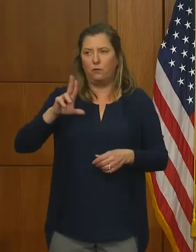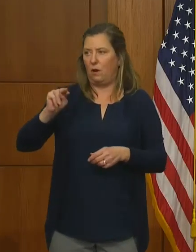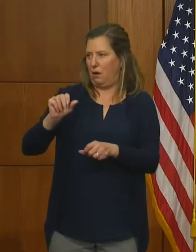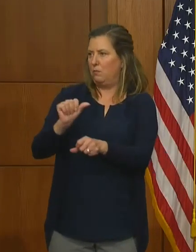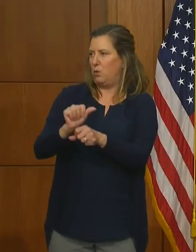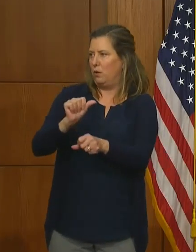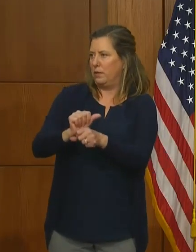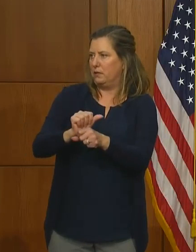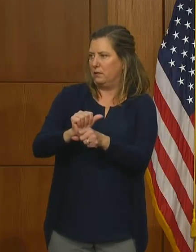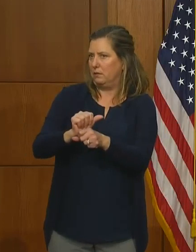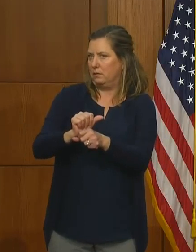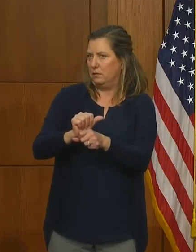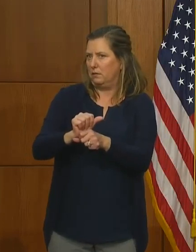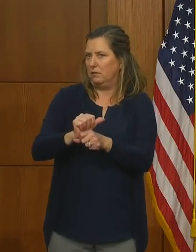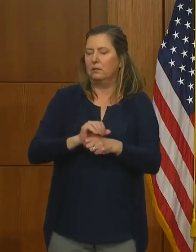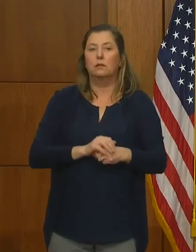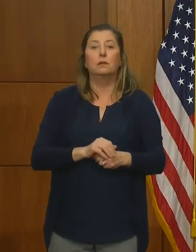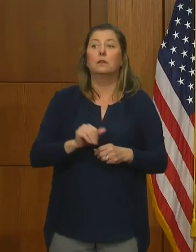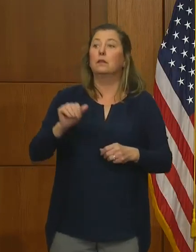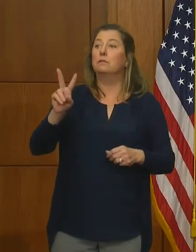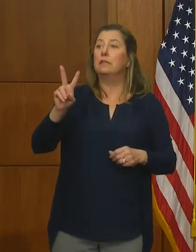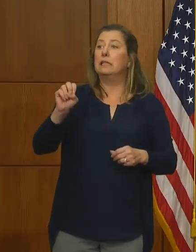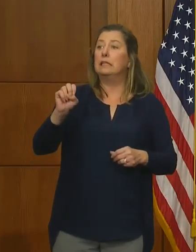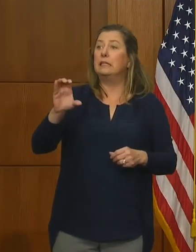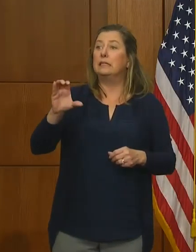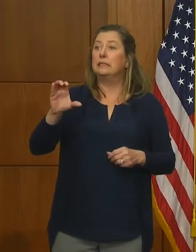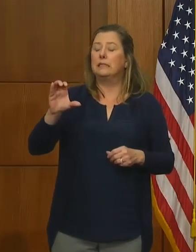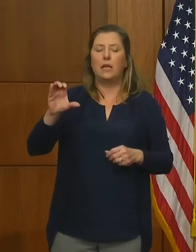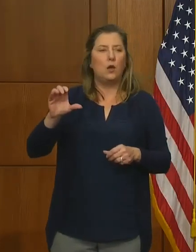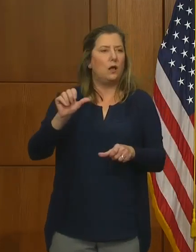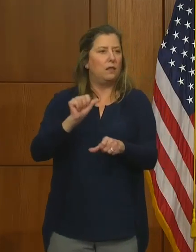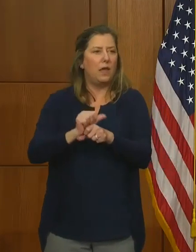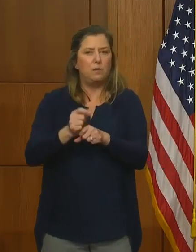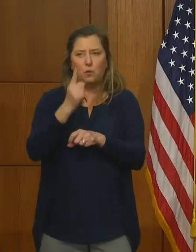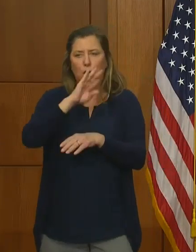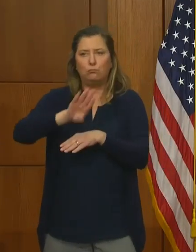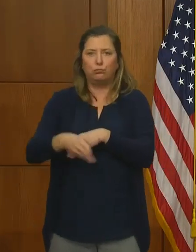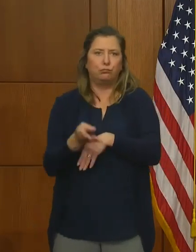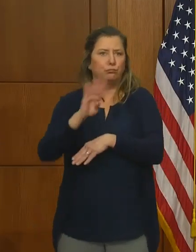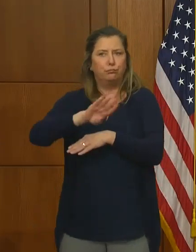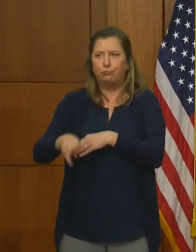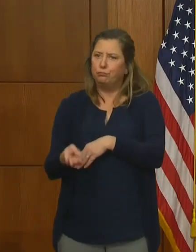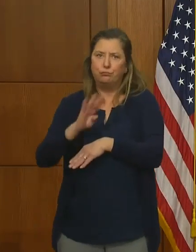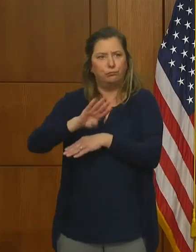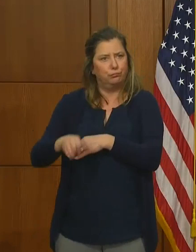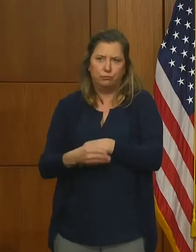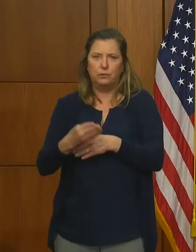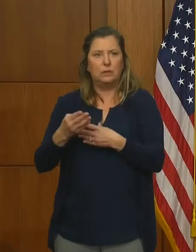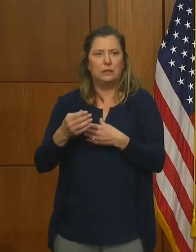INDIVIDUALS AND VIRGINIA APPLY FOR UNEMPLOYMENT- AND R. V. E.